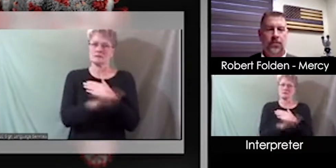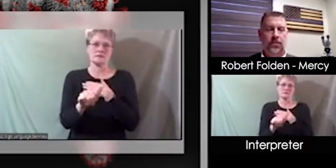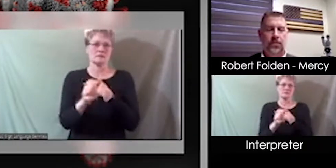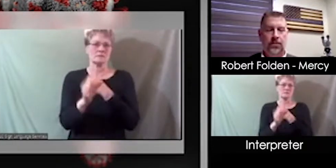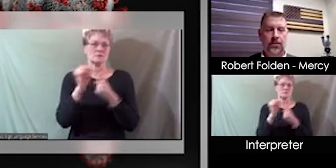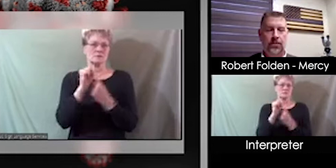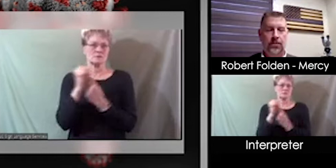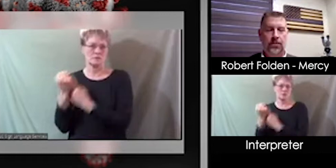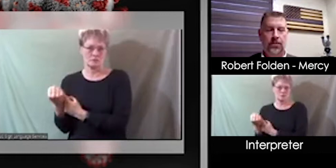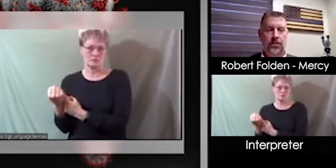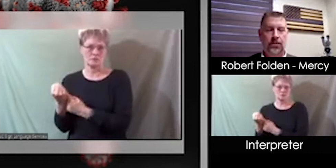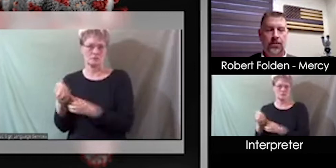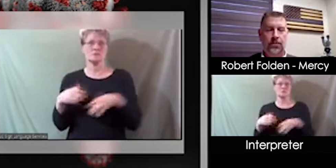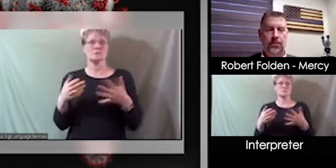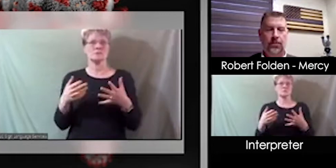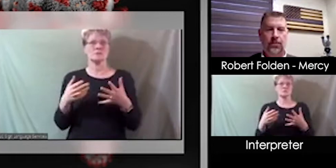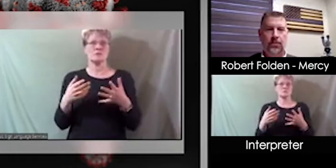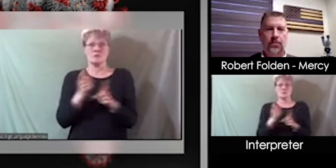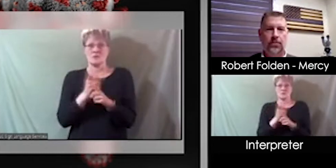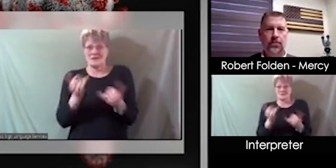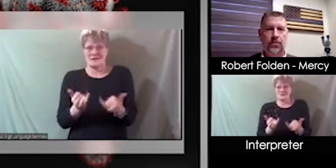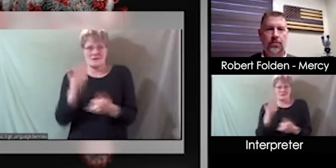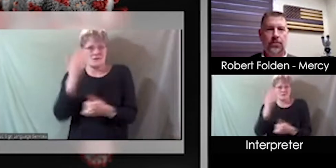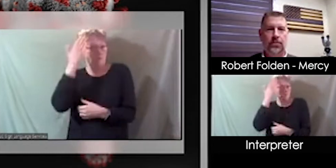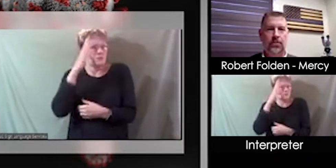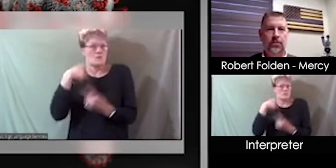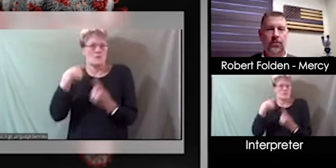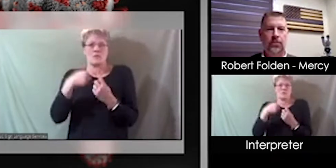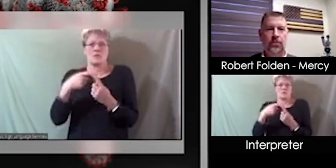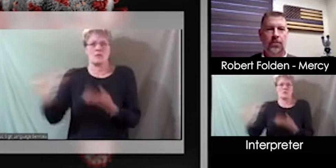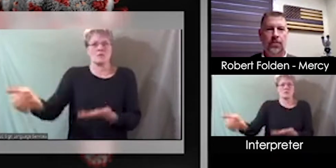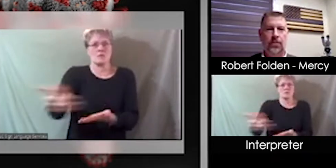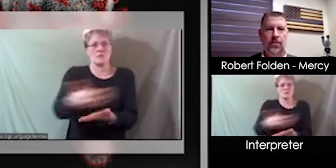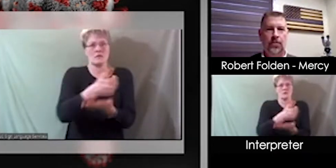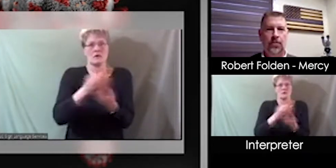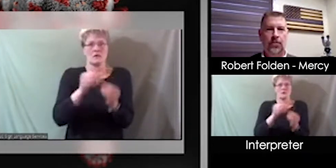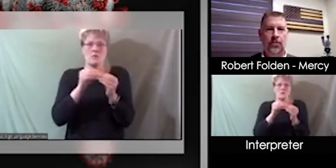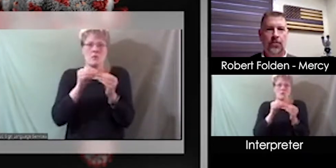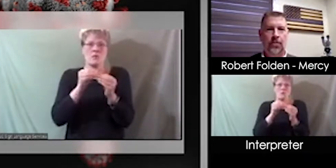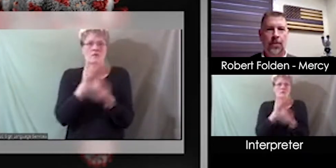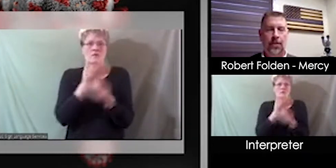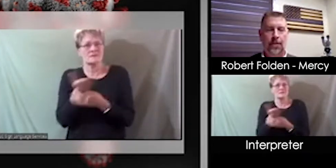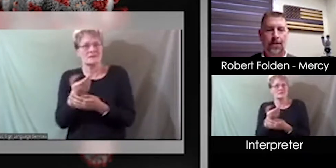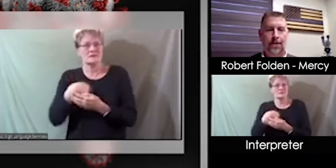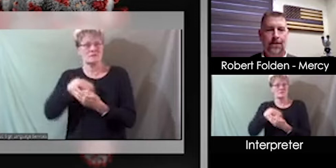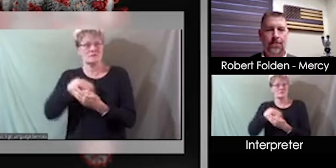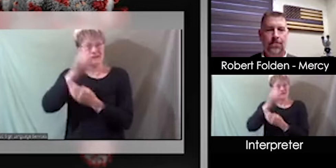that relief is in sight anytime soon. We're really looking forward to more